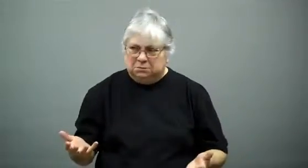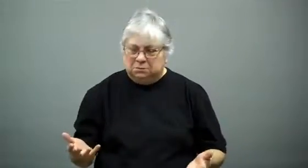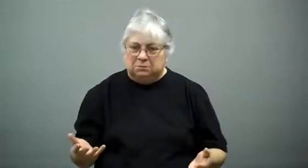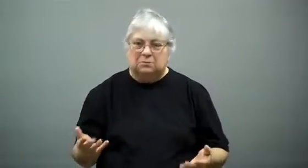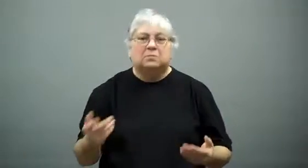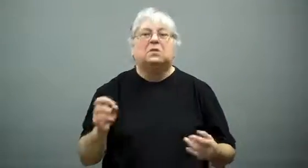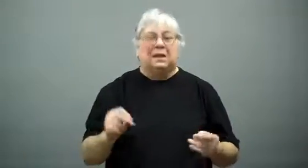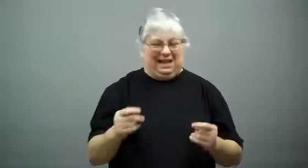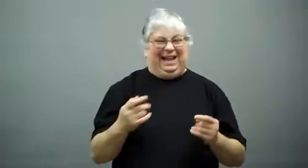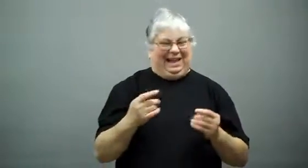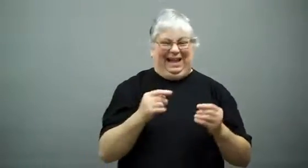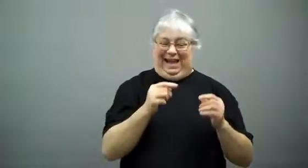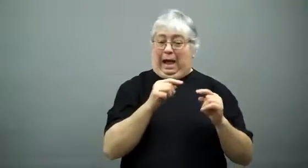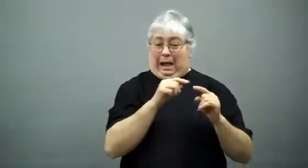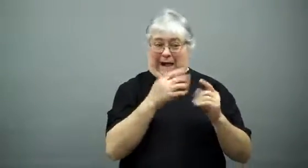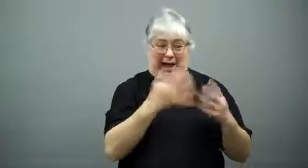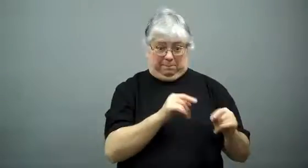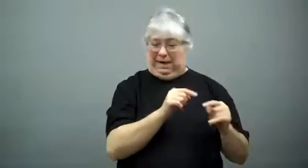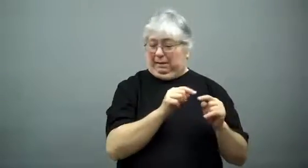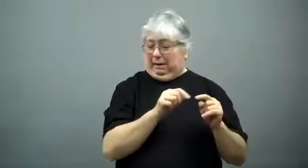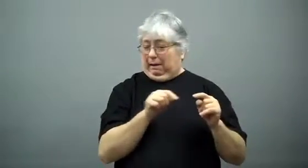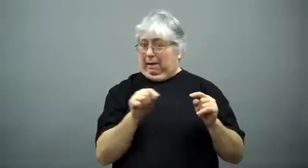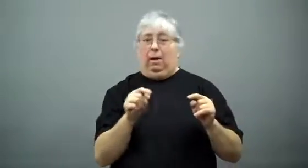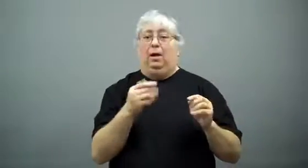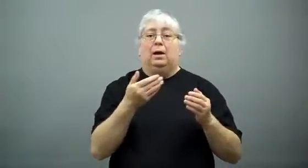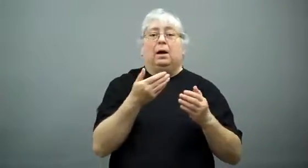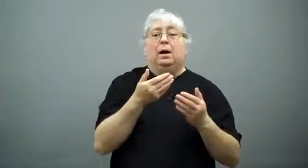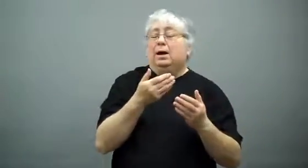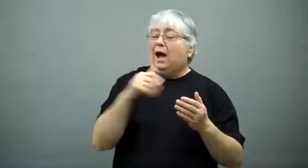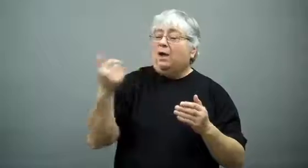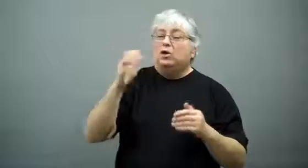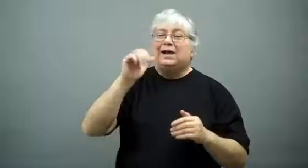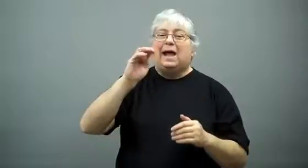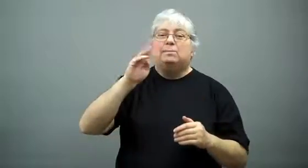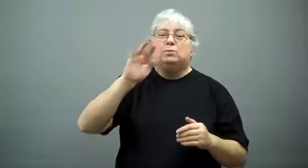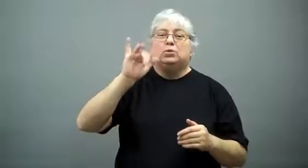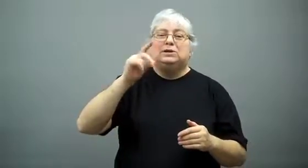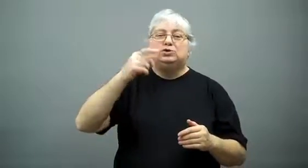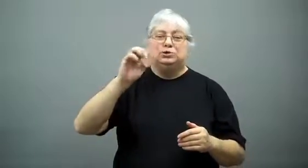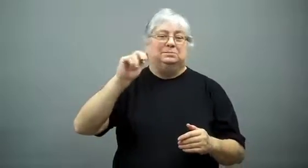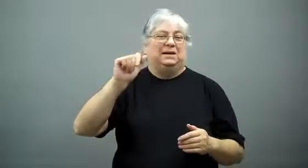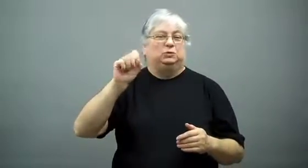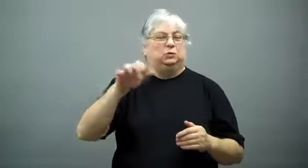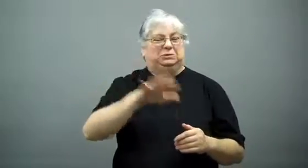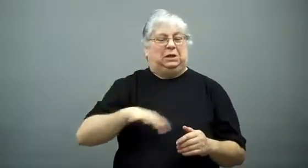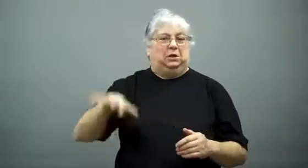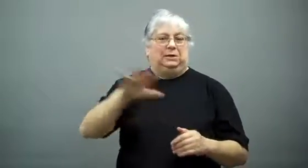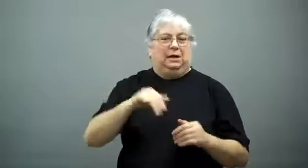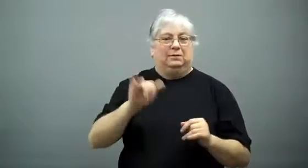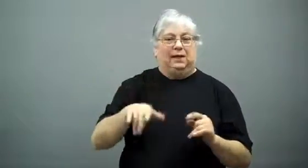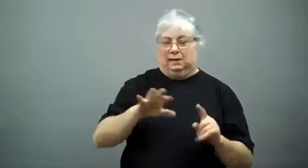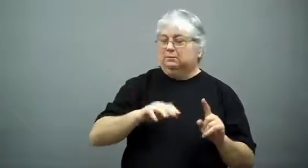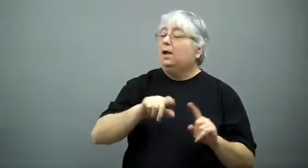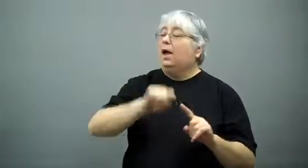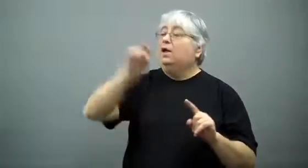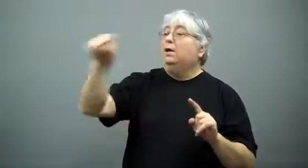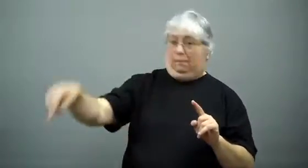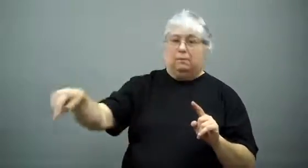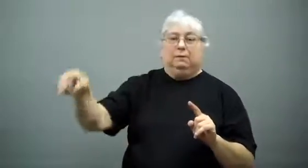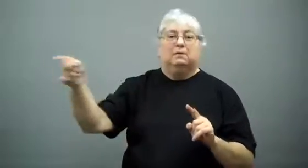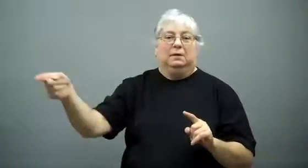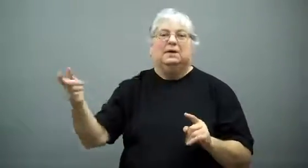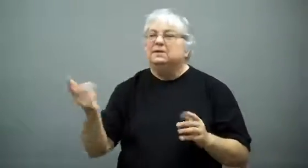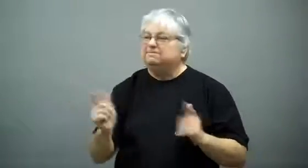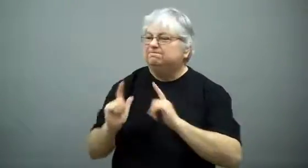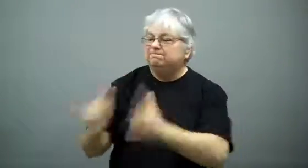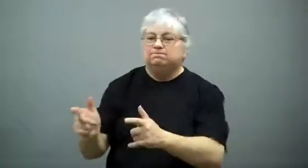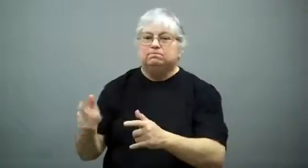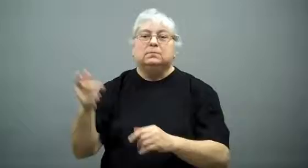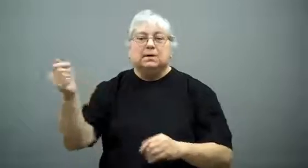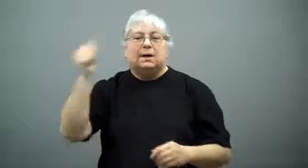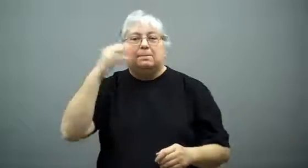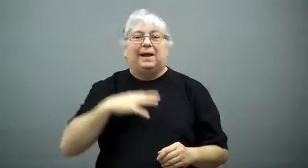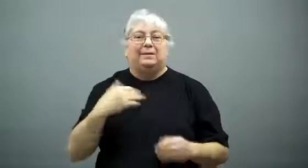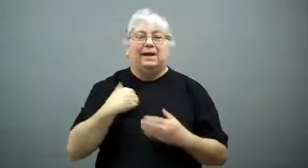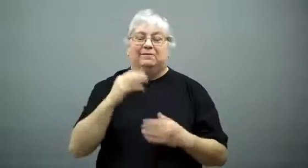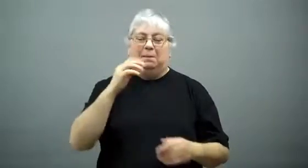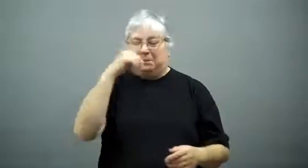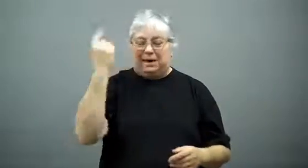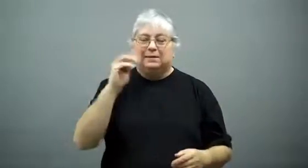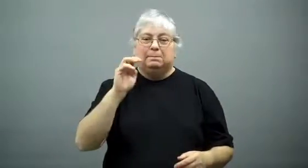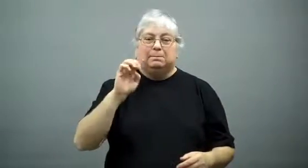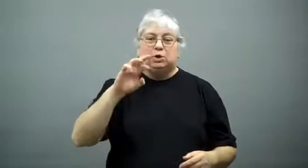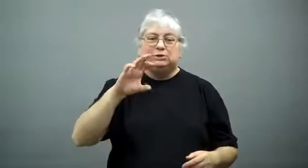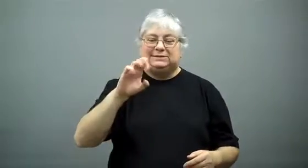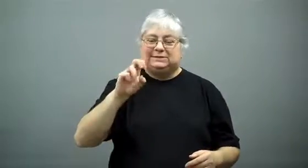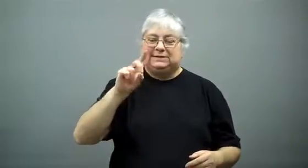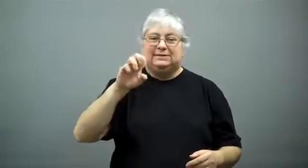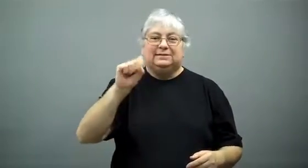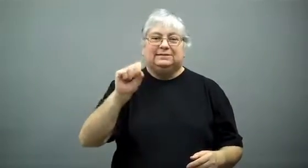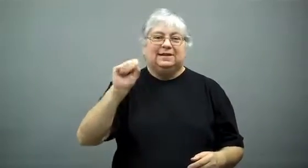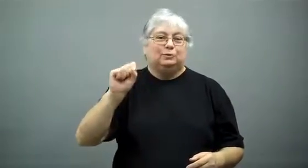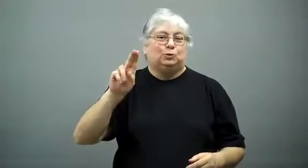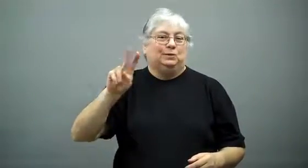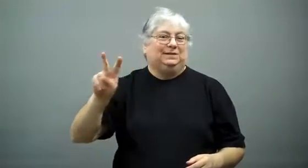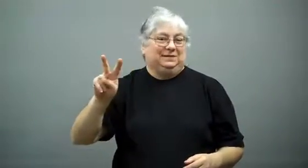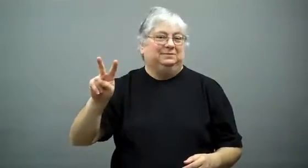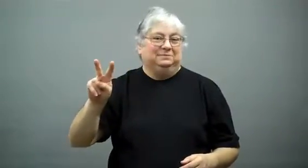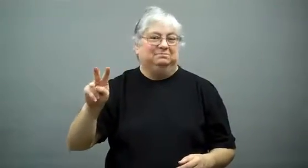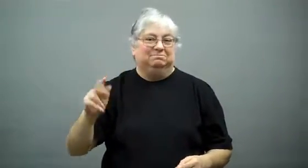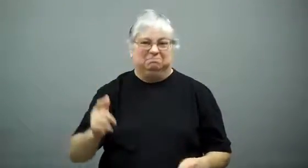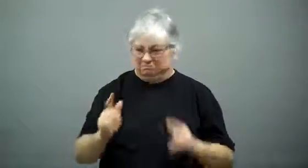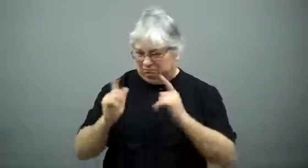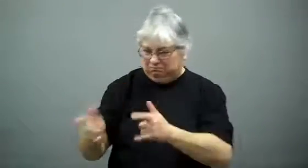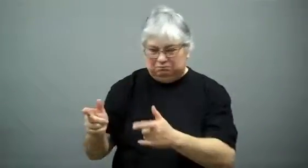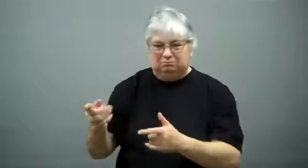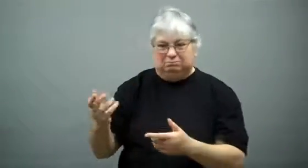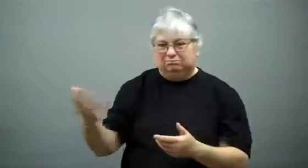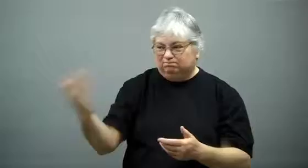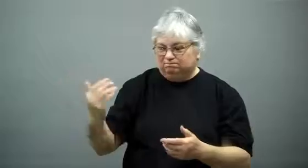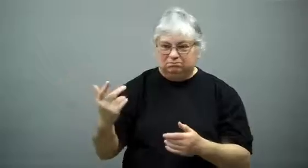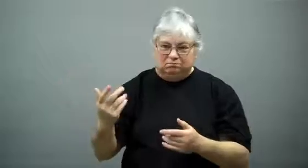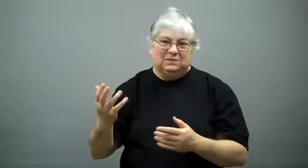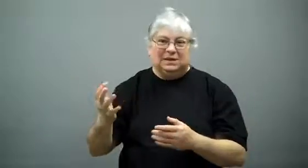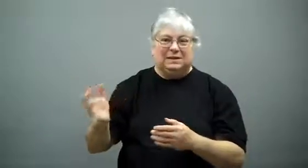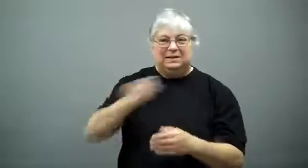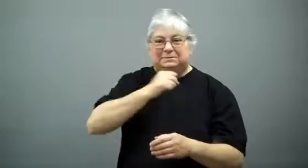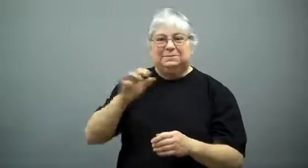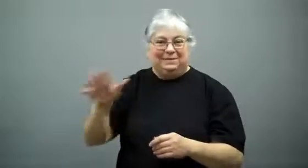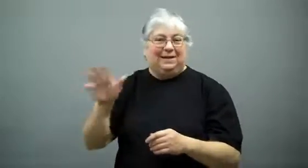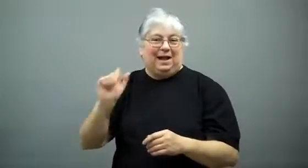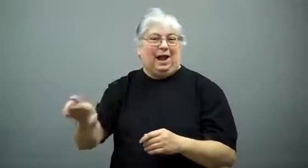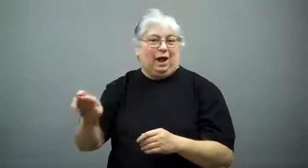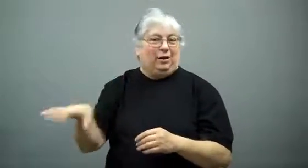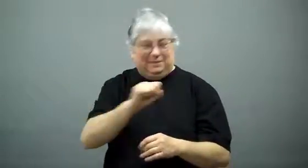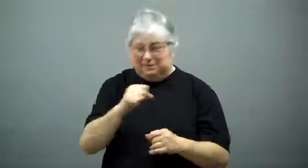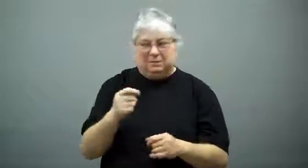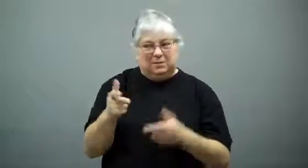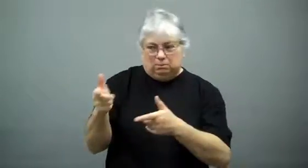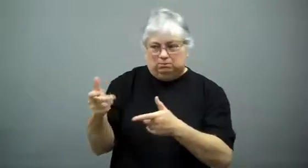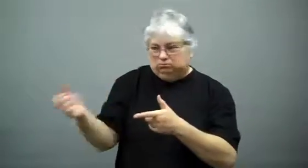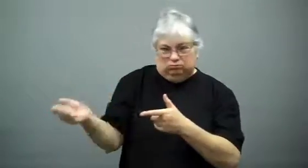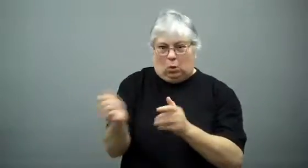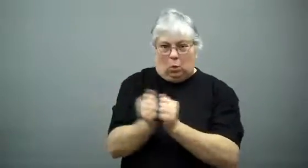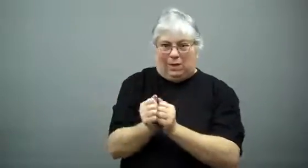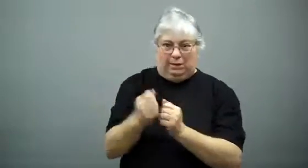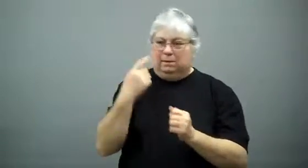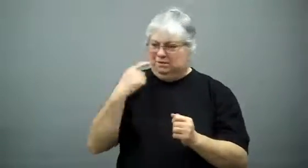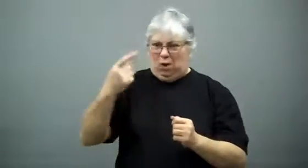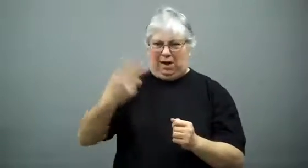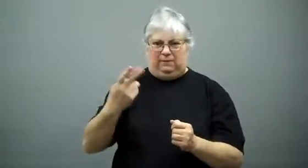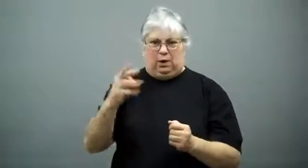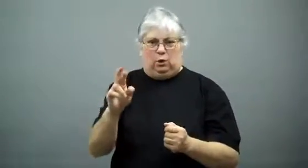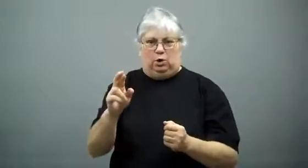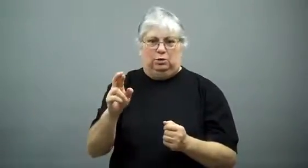Nearby, in Cambridge, a man was carjacked with his black Mercedes SUV.